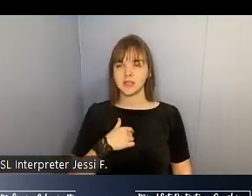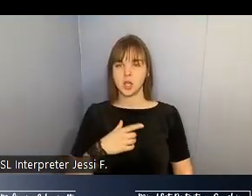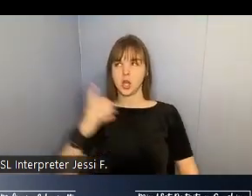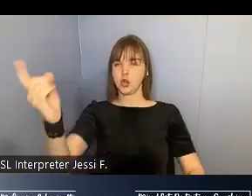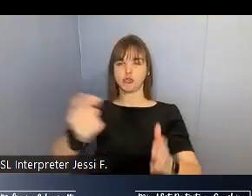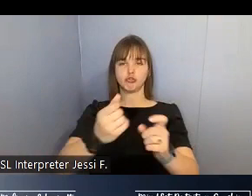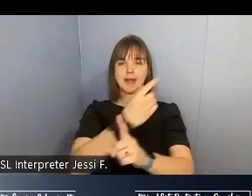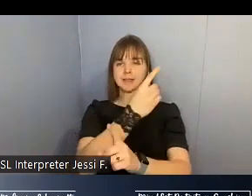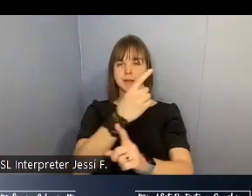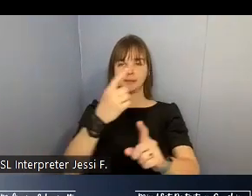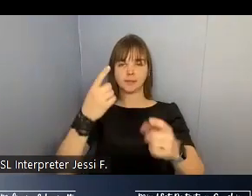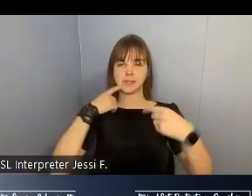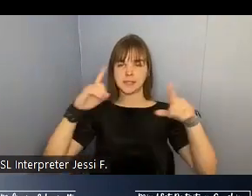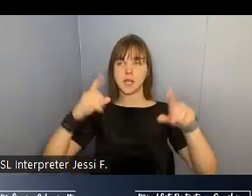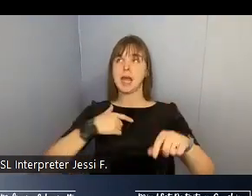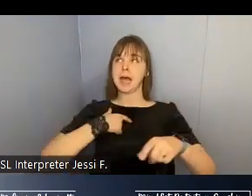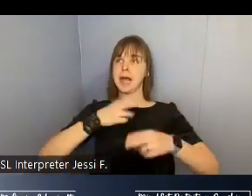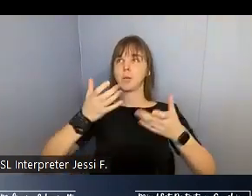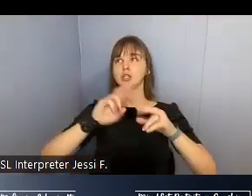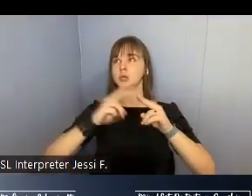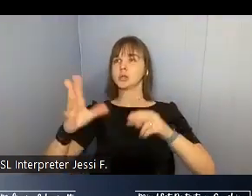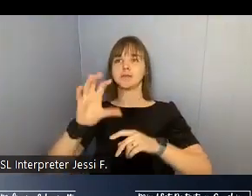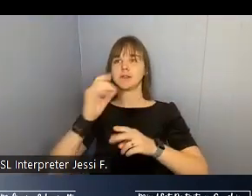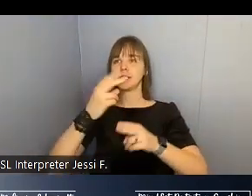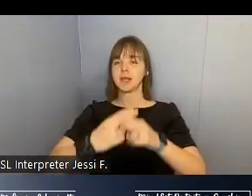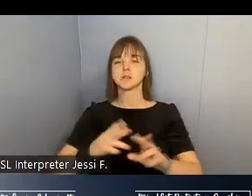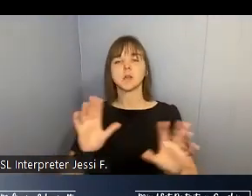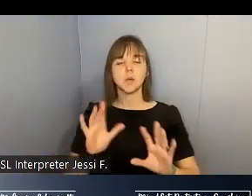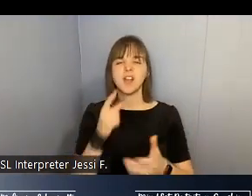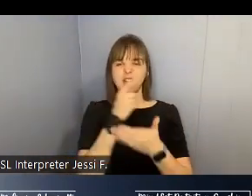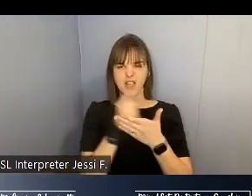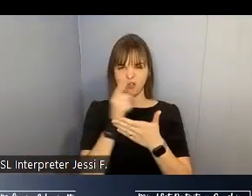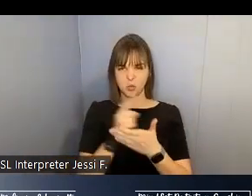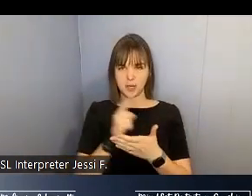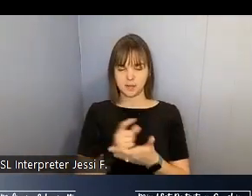because the finish line-- the goal moves all the time. We often move the goalpost, right?